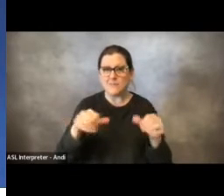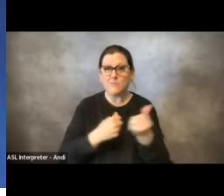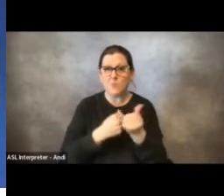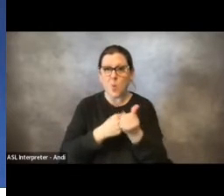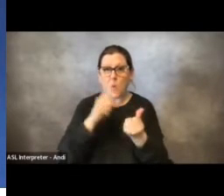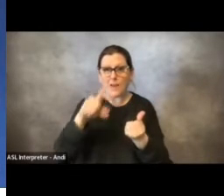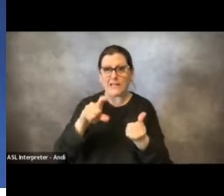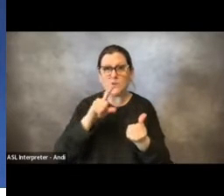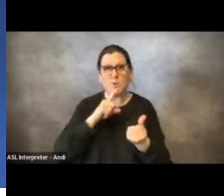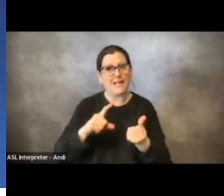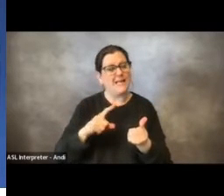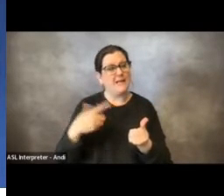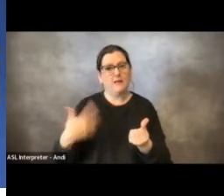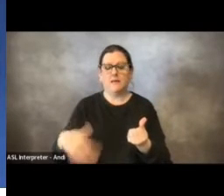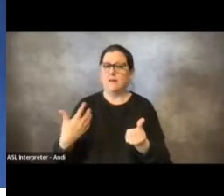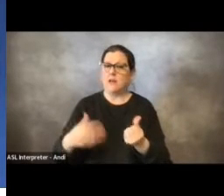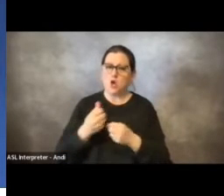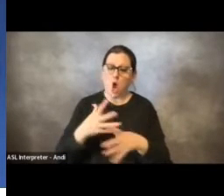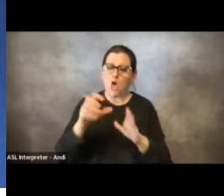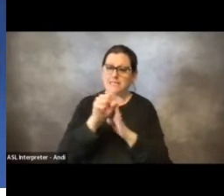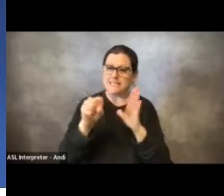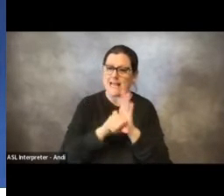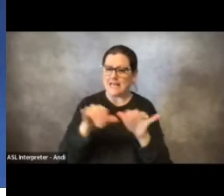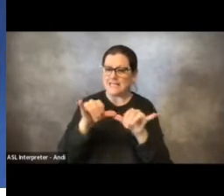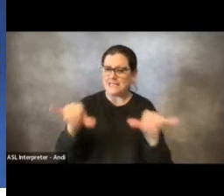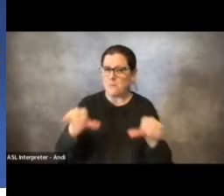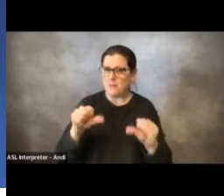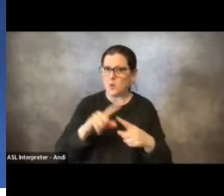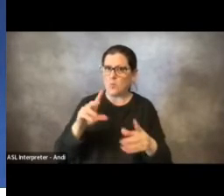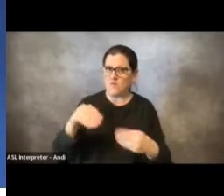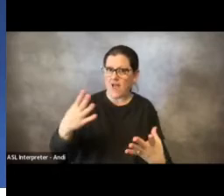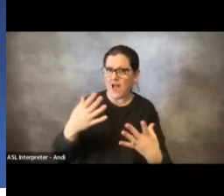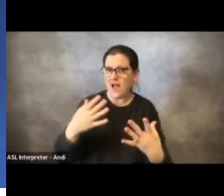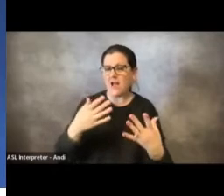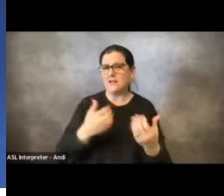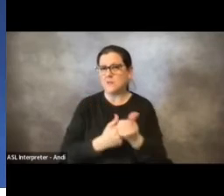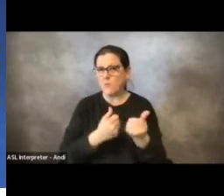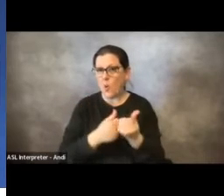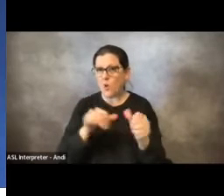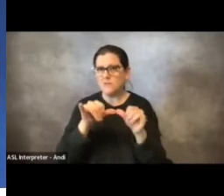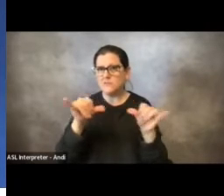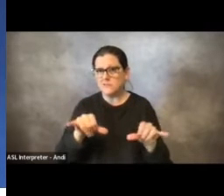really stretch our state systems ability to provide services and supports in a person centered way. And so we know states are